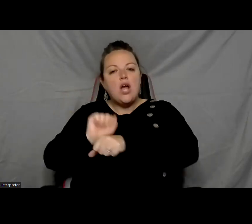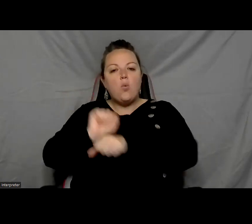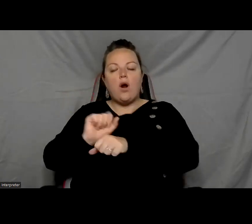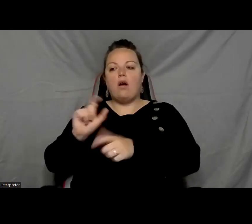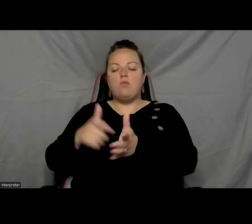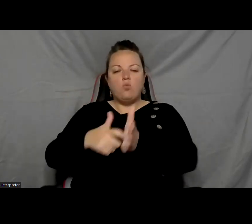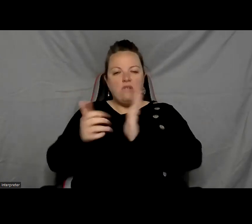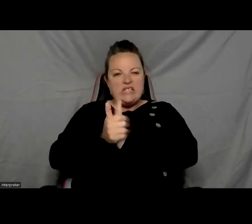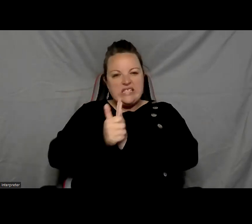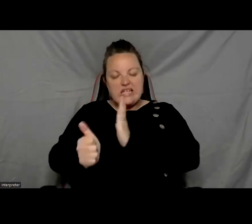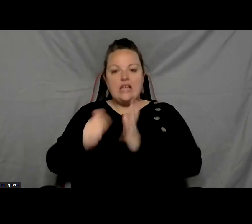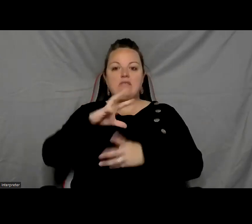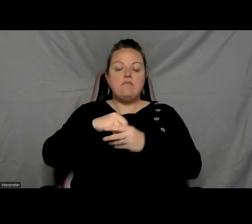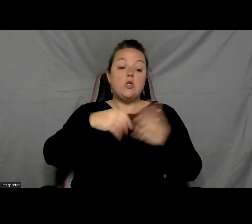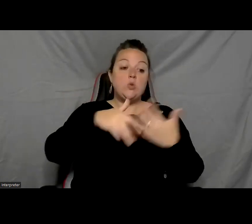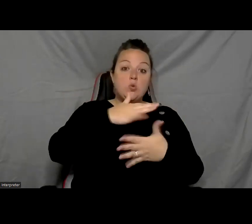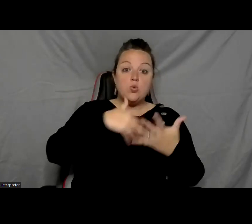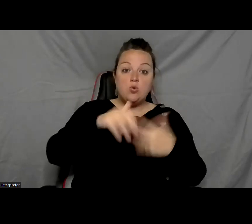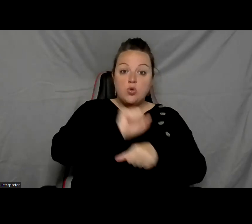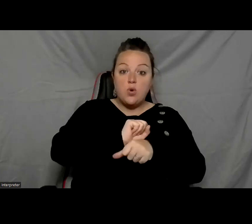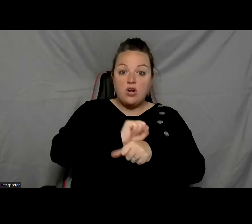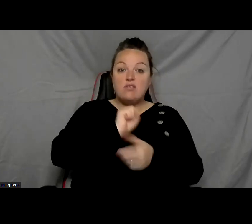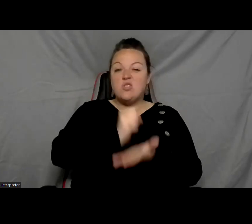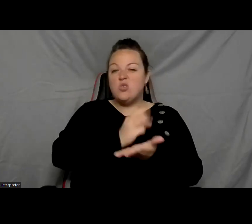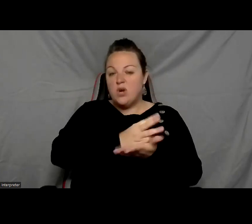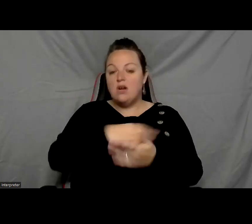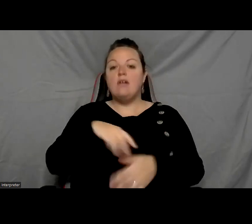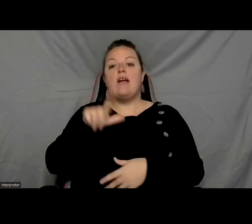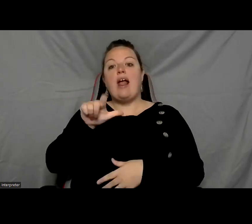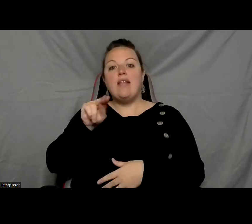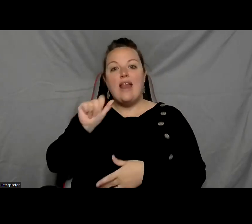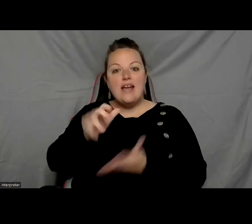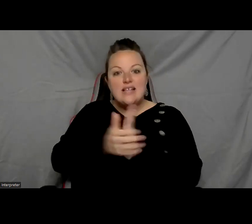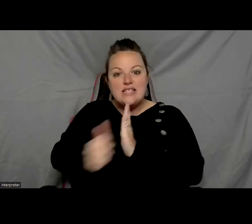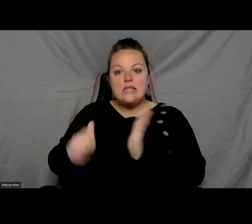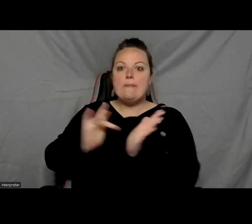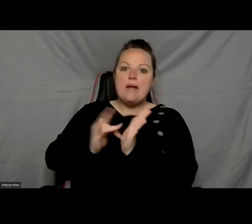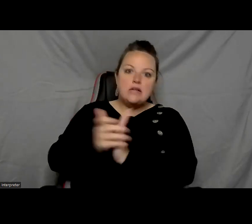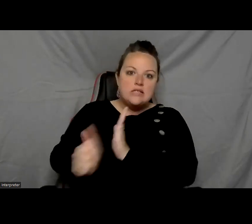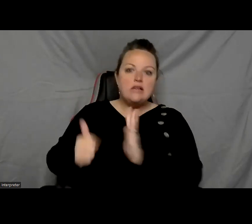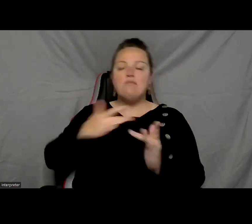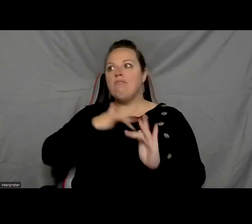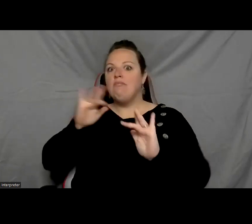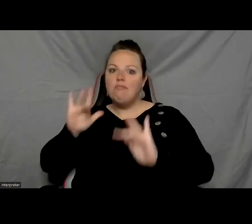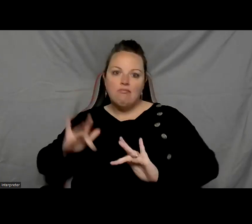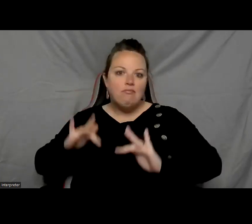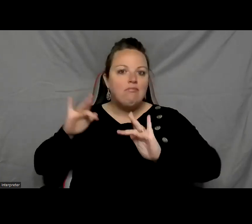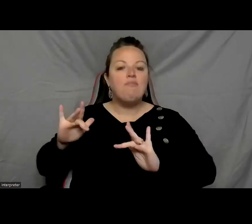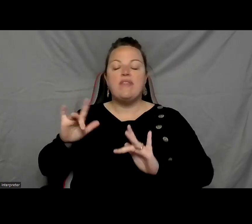embodies social work, LNA skills, medical skills, compassion and a desire to meet challenges